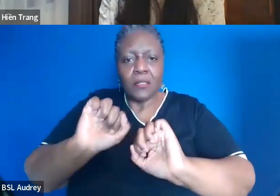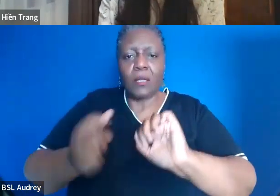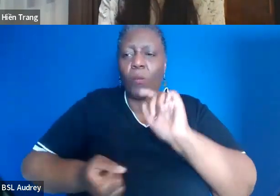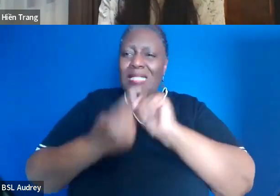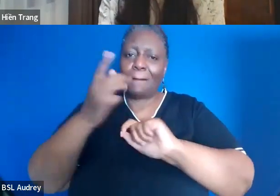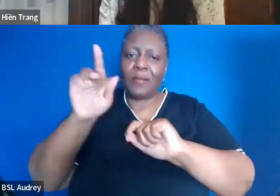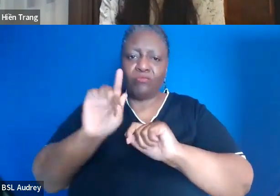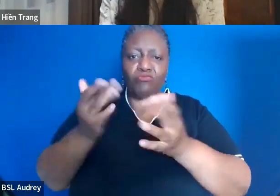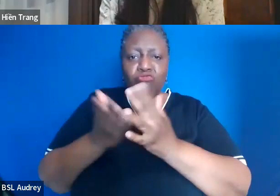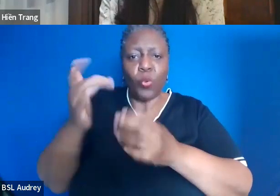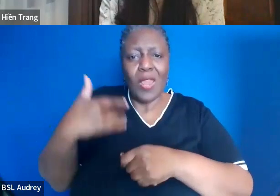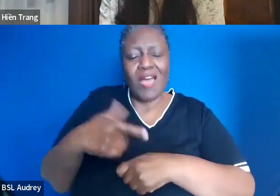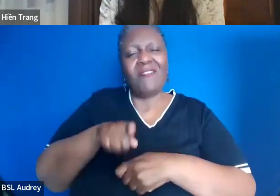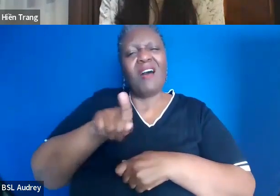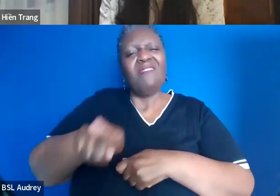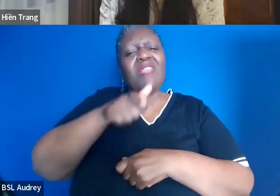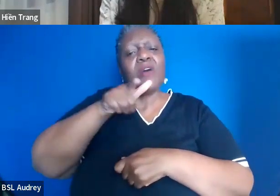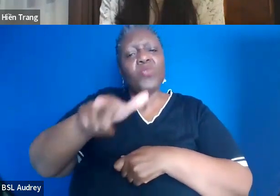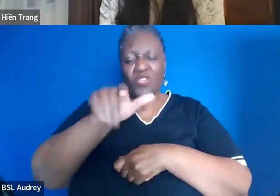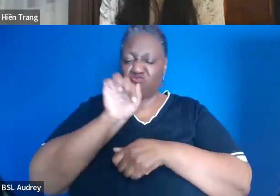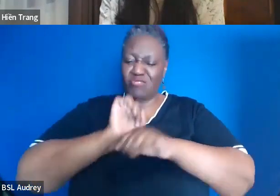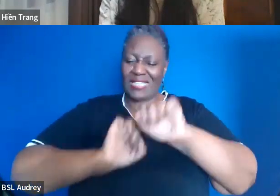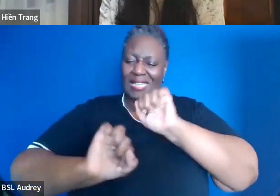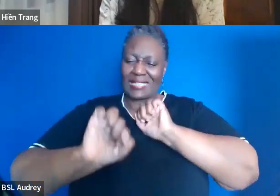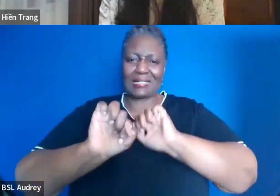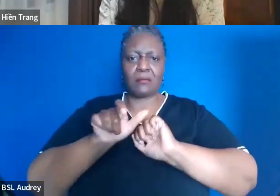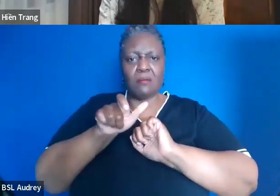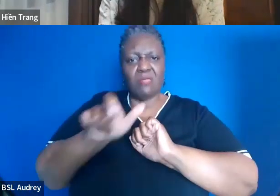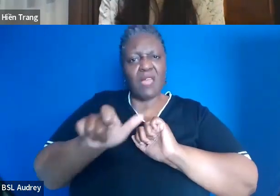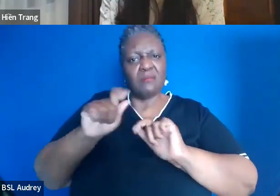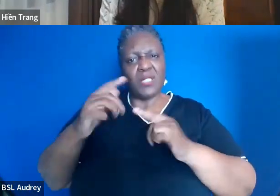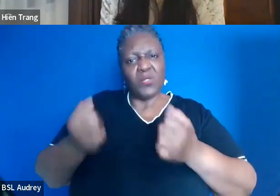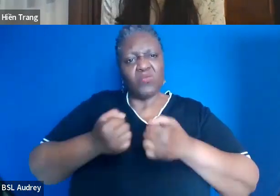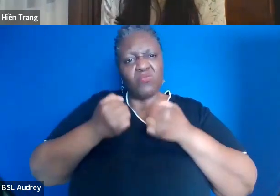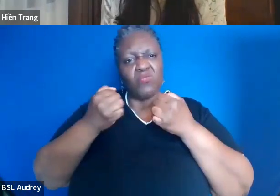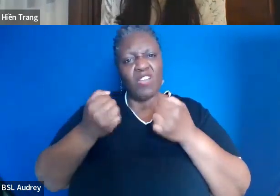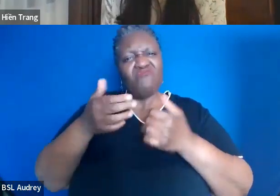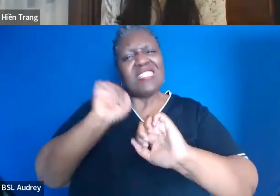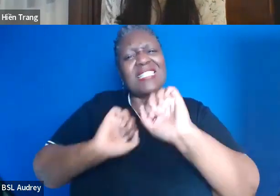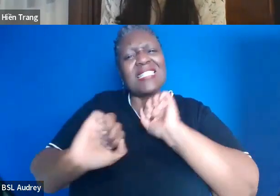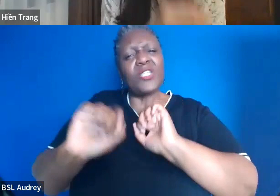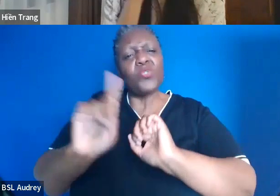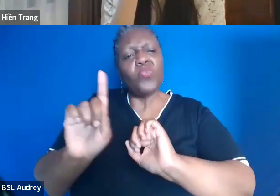yeah that's the word that's coming up to mind is resistance resistance to what I may ask